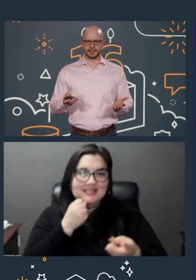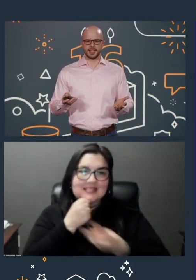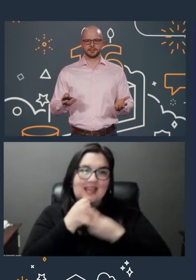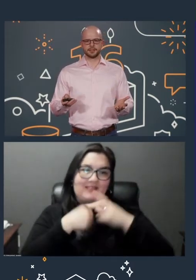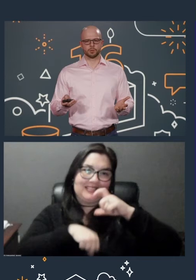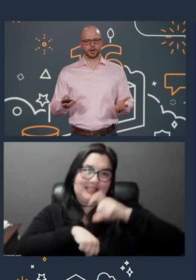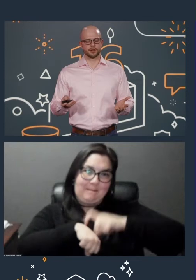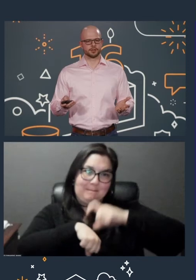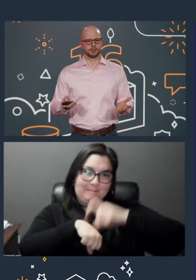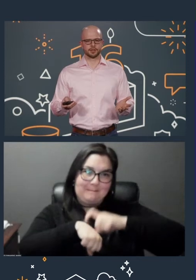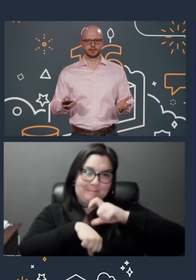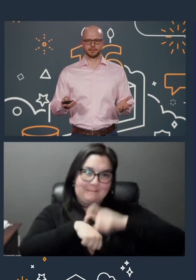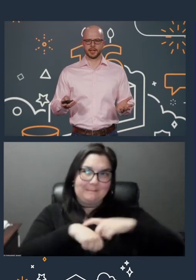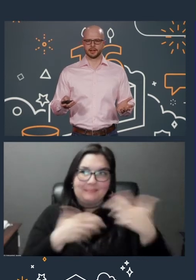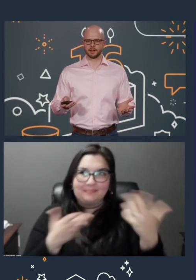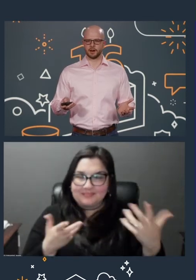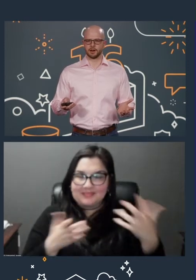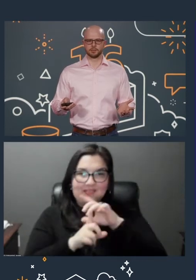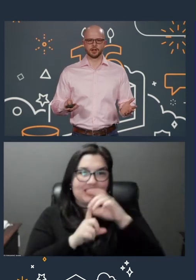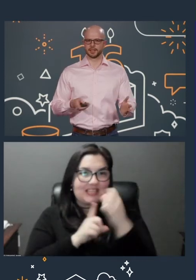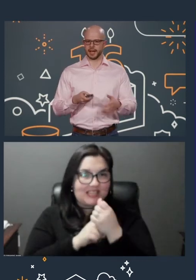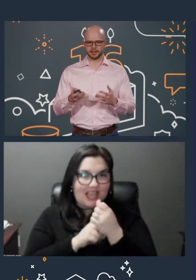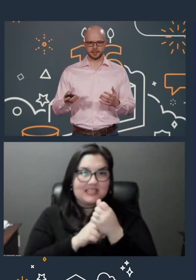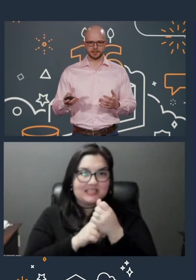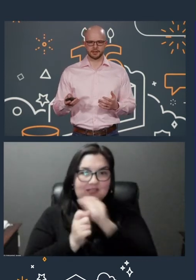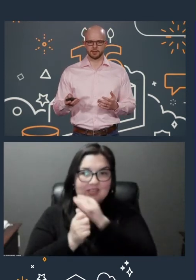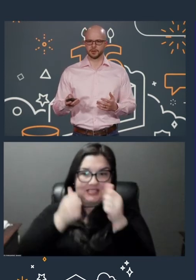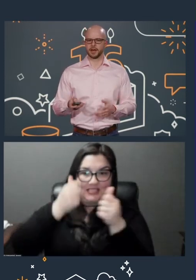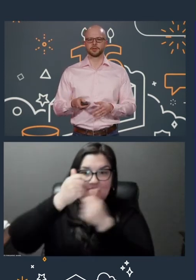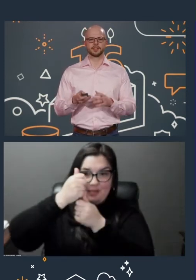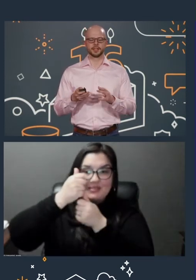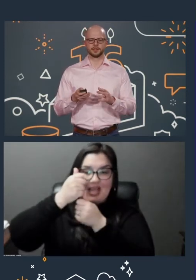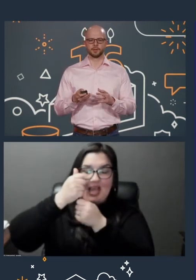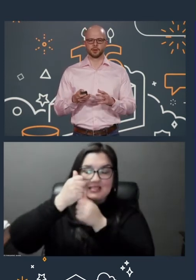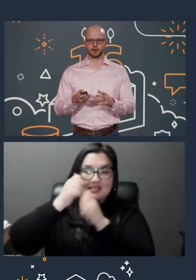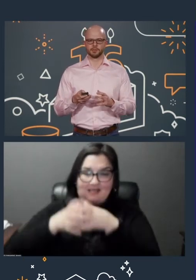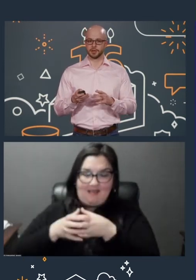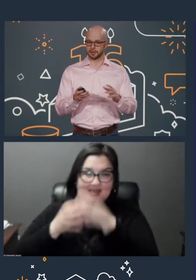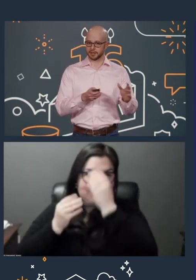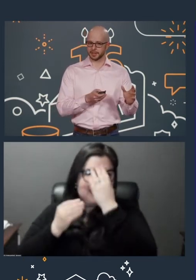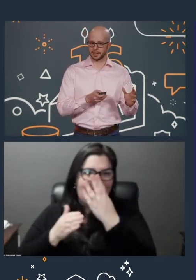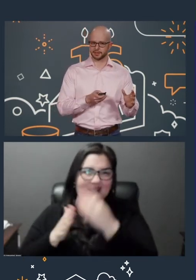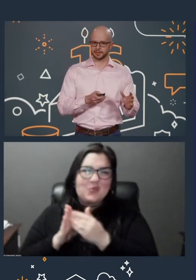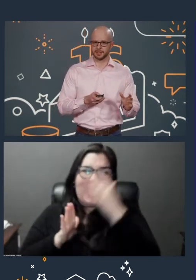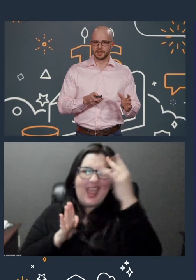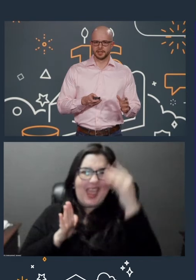In cases where subsets of data are rarely accessed without the need for millisecond access,